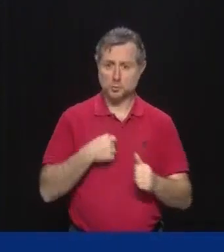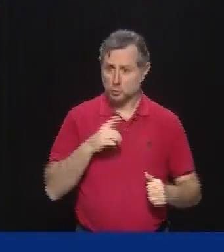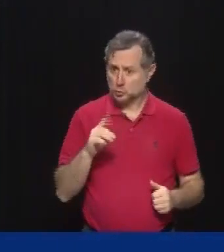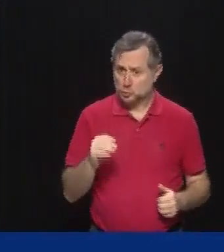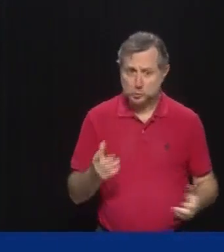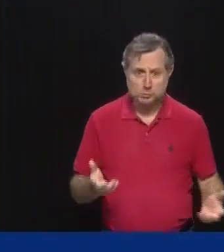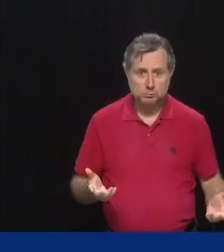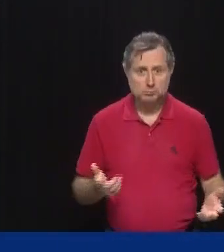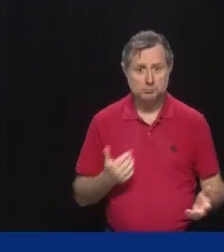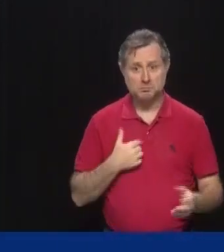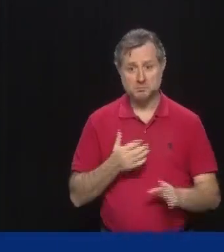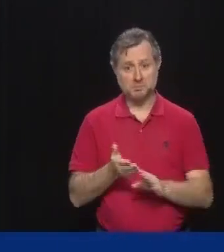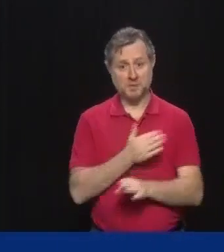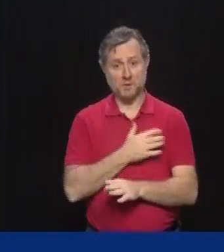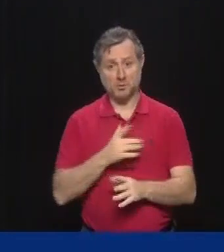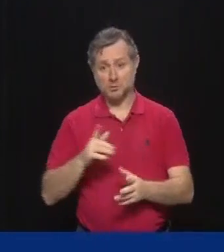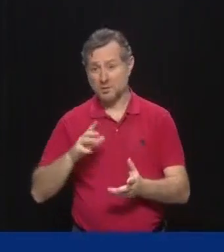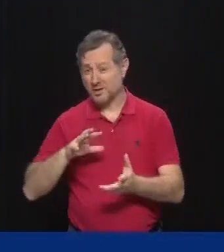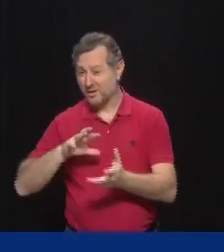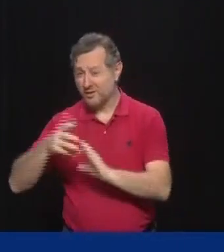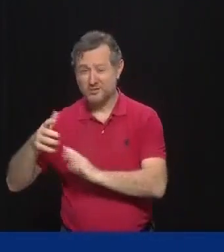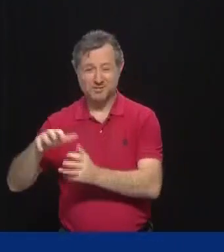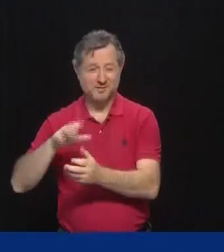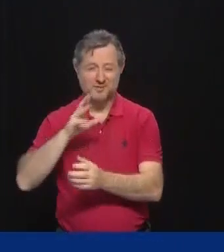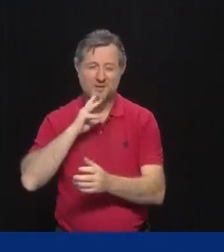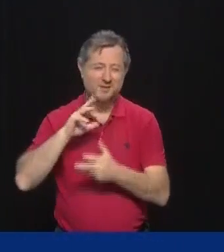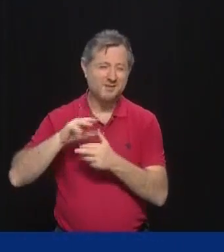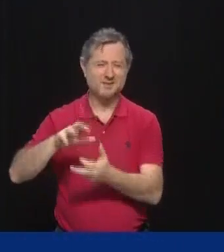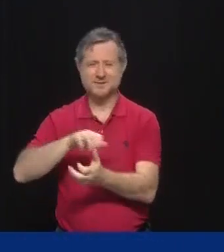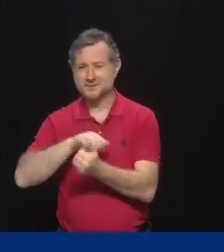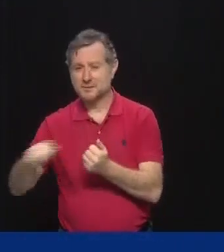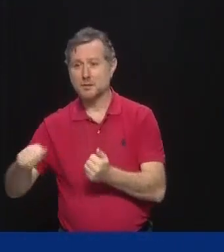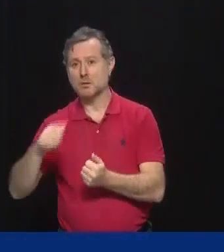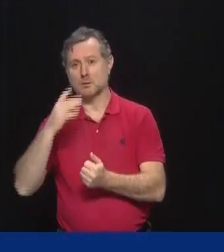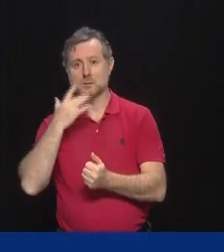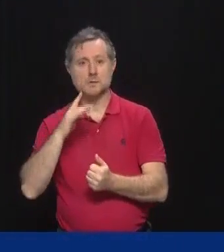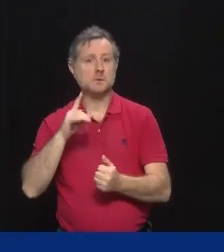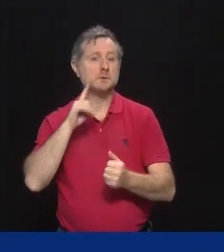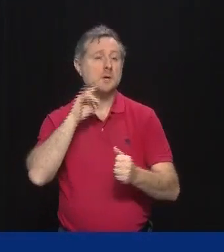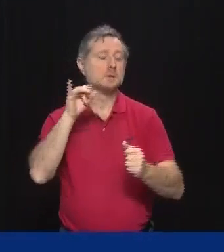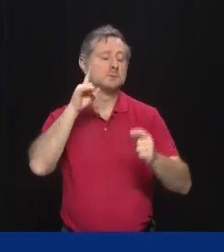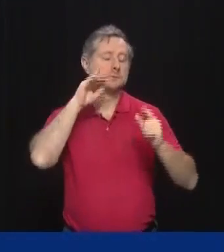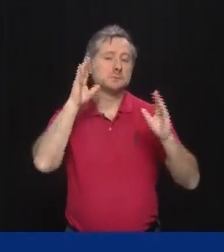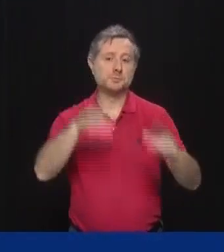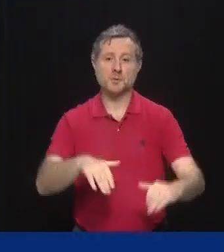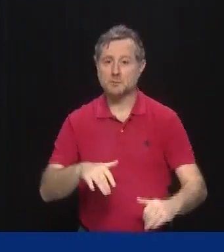US. WE DO A LOT OF THIS BEHIND THE SCENES.